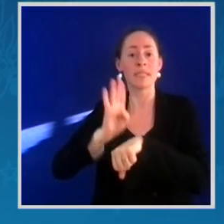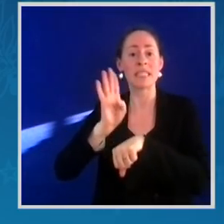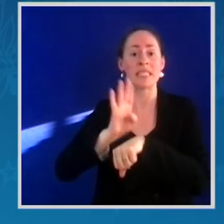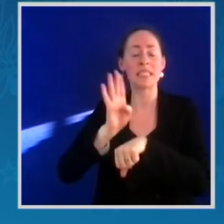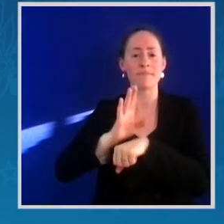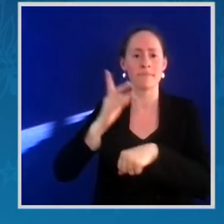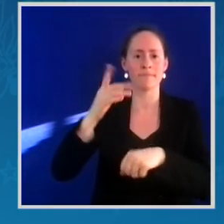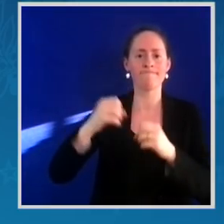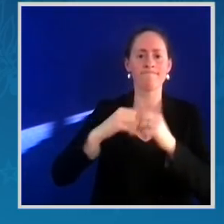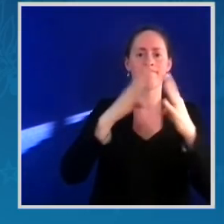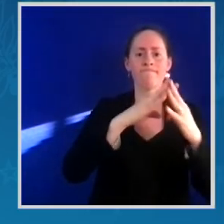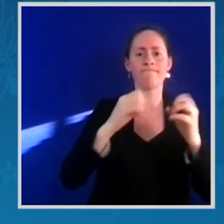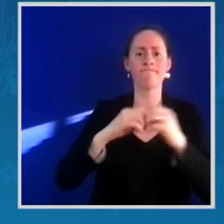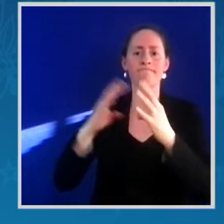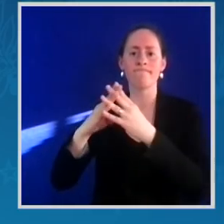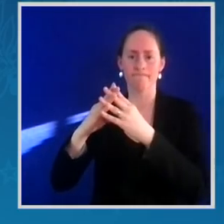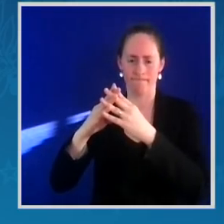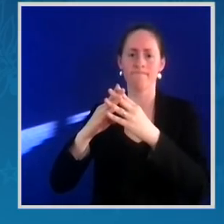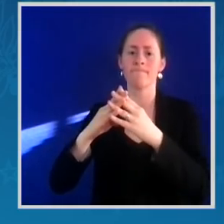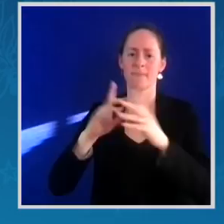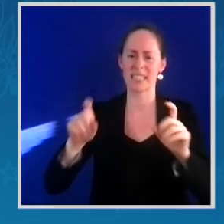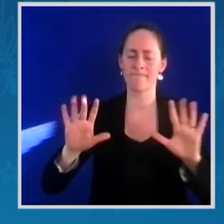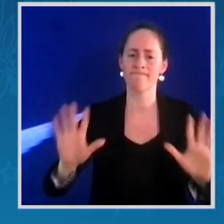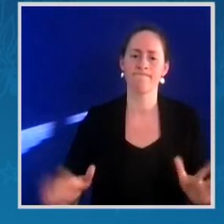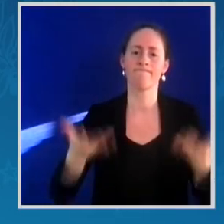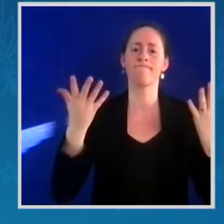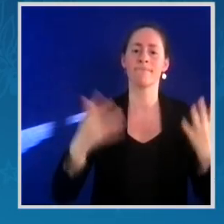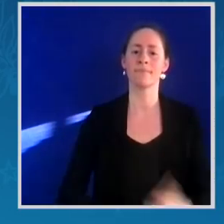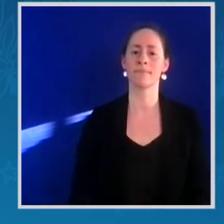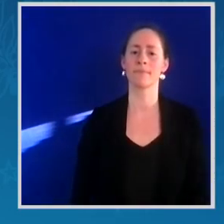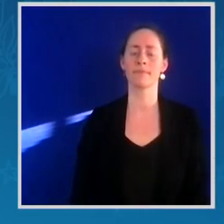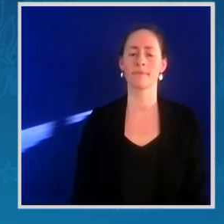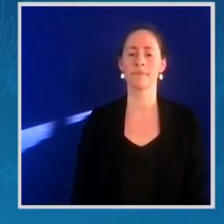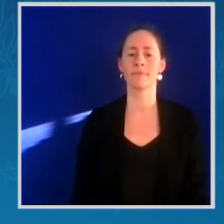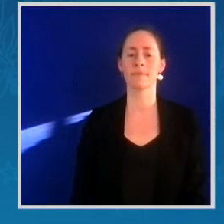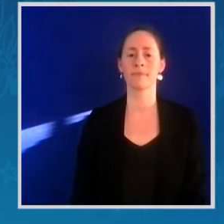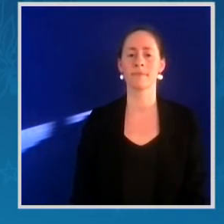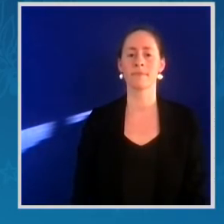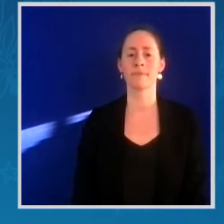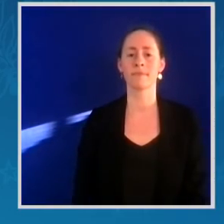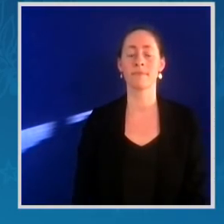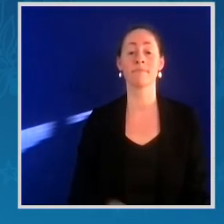that I met with who are entrepreneurs. I will tell you that one of the biggest bases